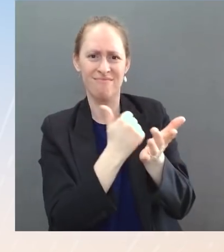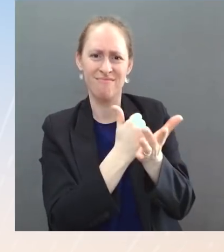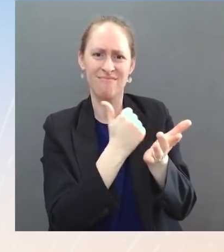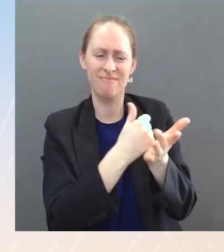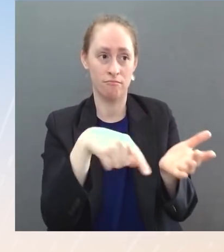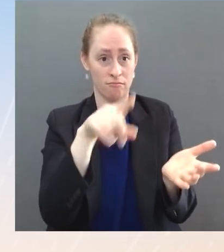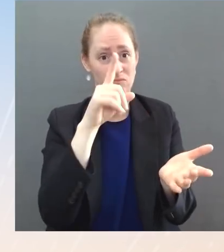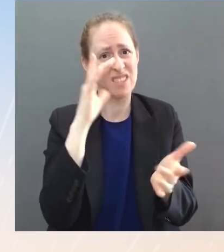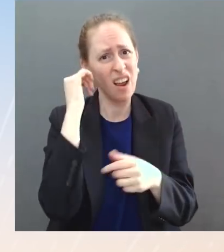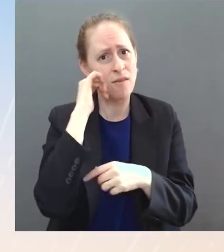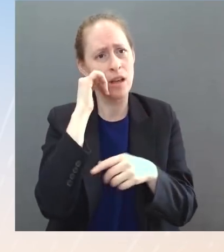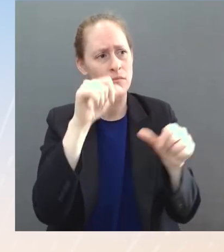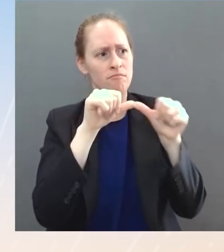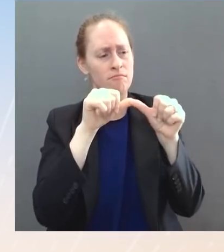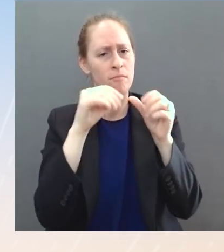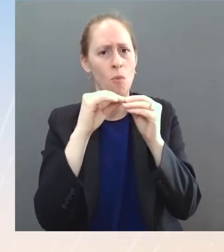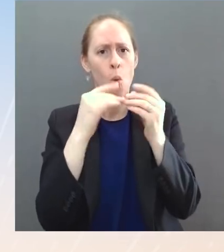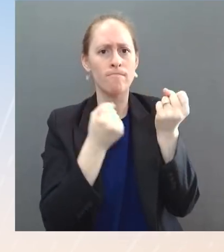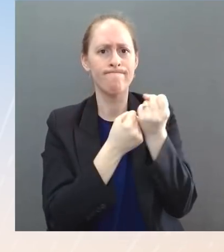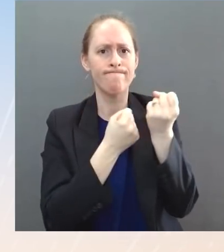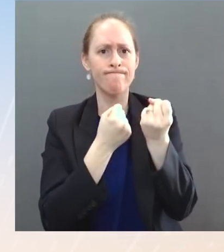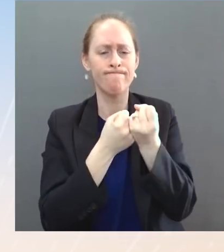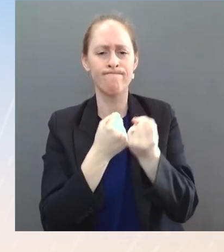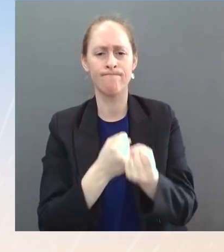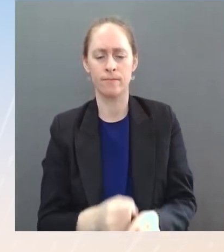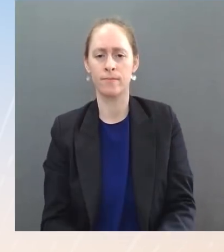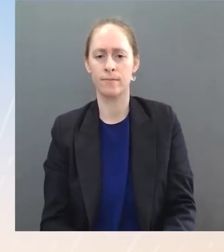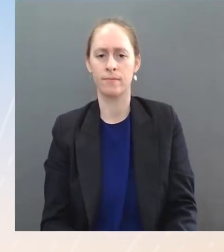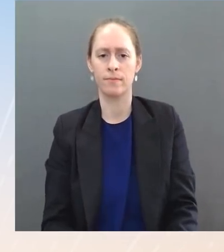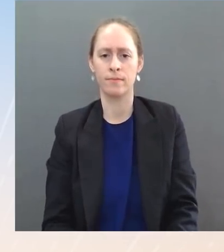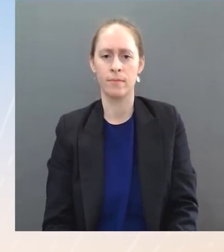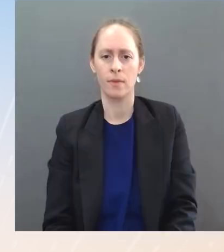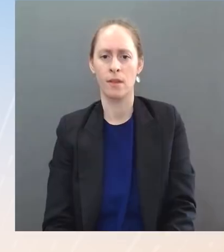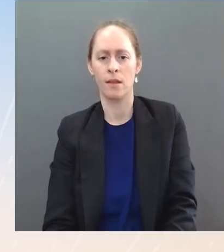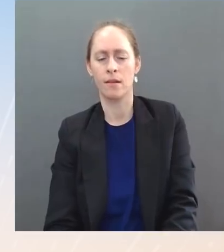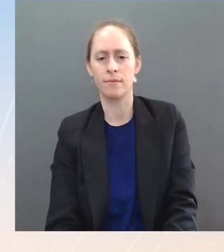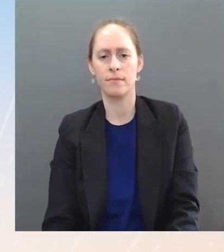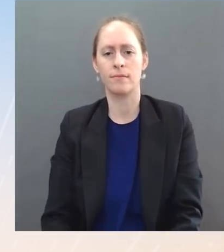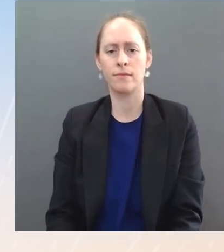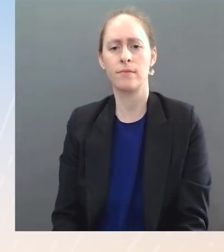as I said, to identify solutions to their priority requests. In some cases,